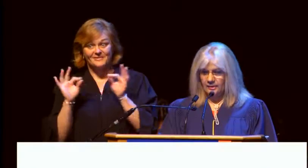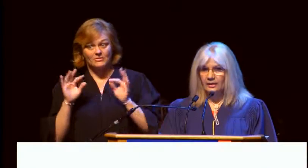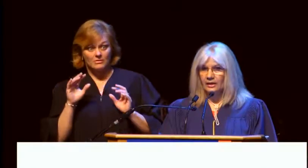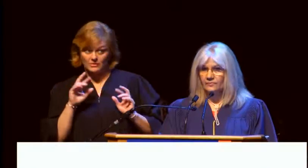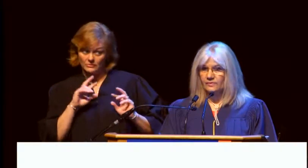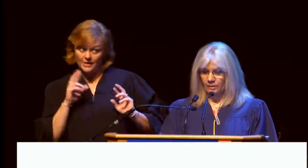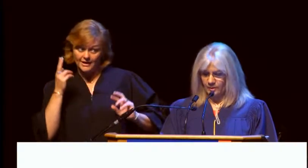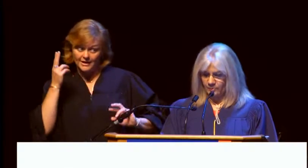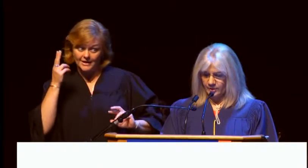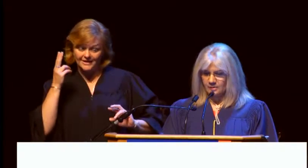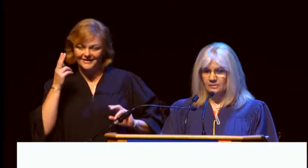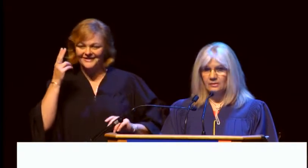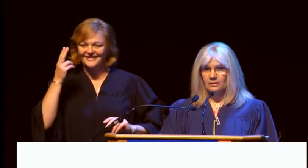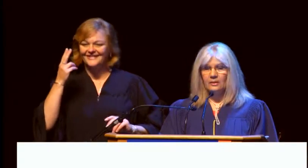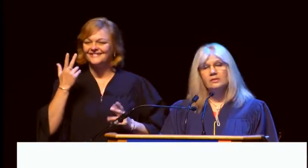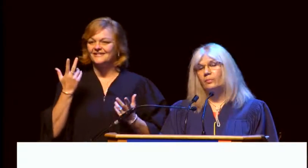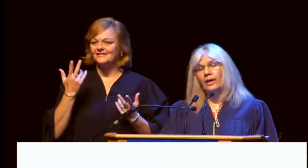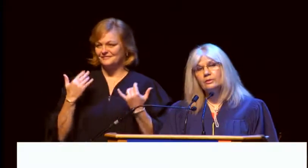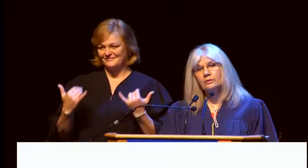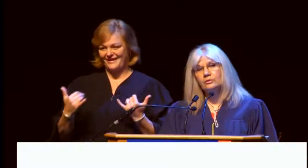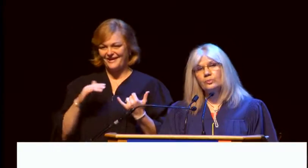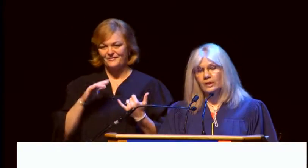LIFE'S OLYMPICS IS ABOUT TO BEGIN.